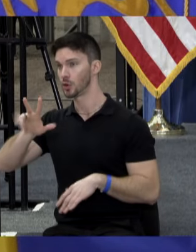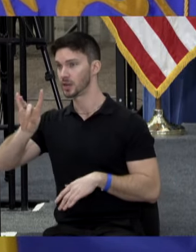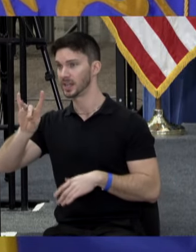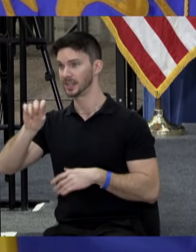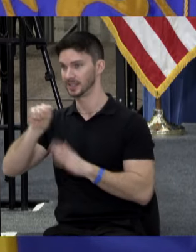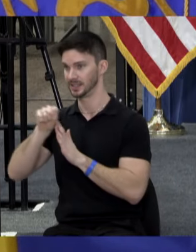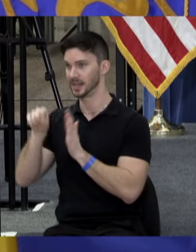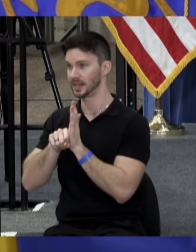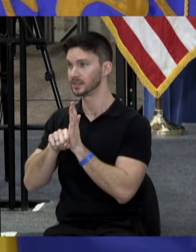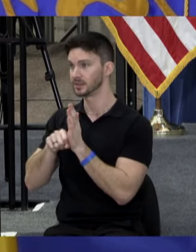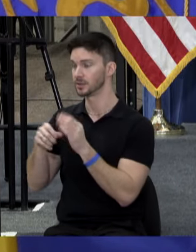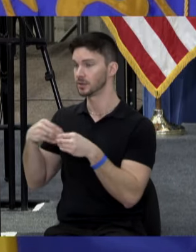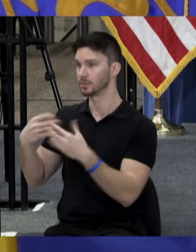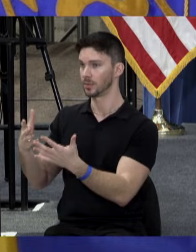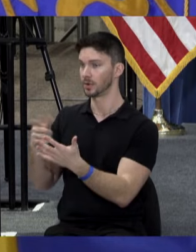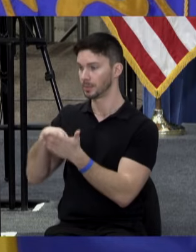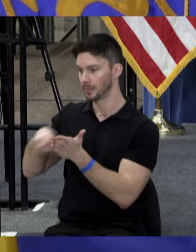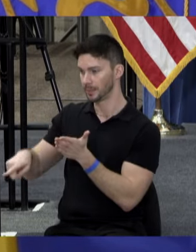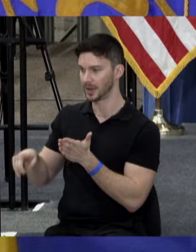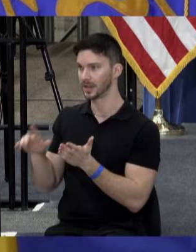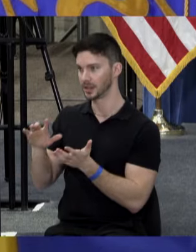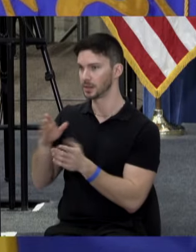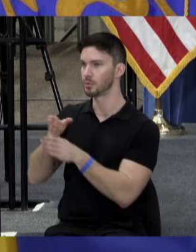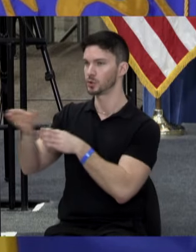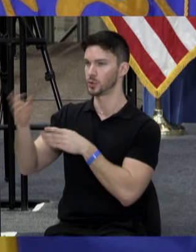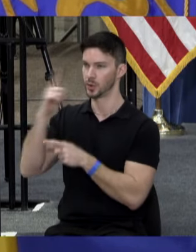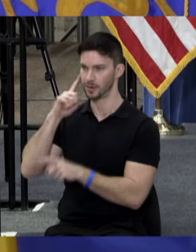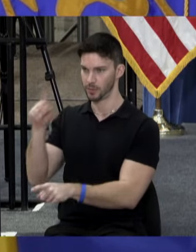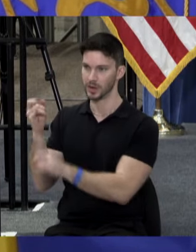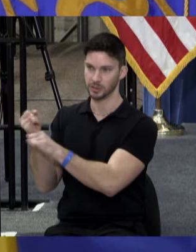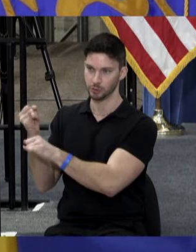In these places, older Americans, people with disabilities, and their family caregivers